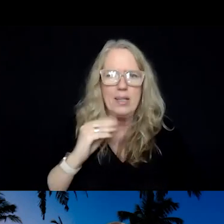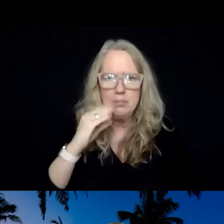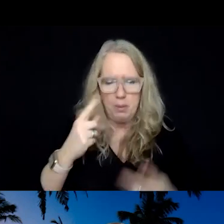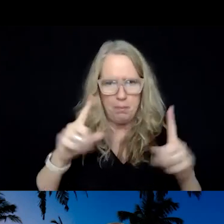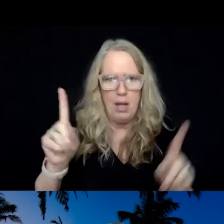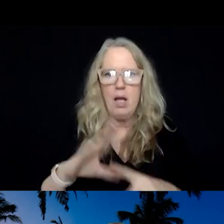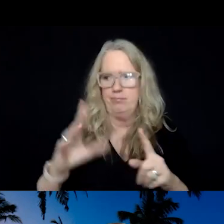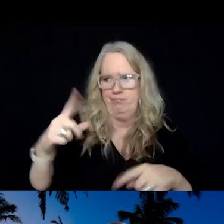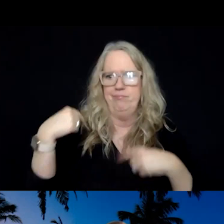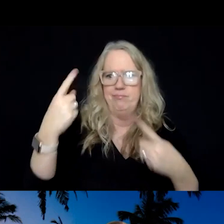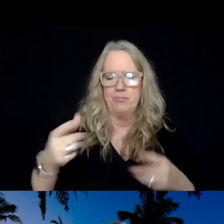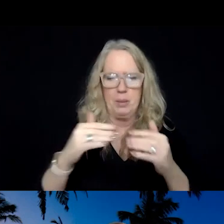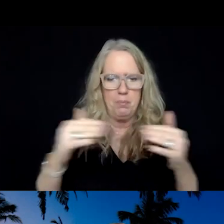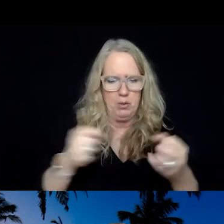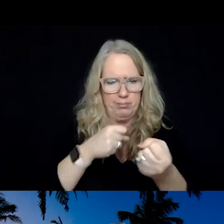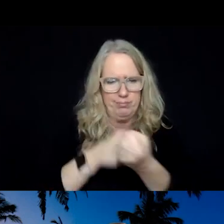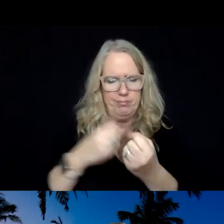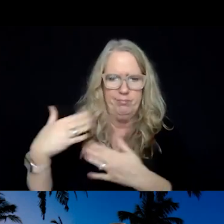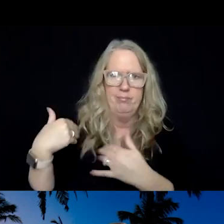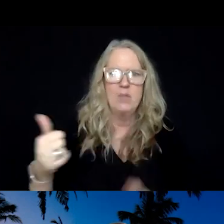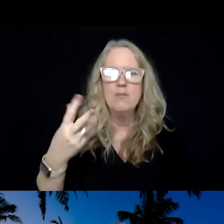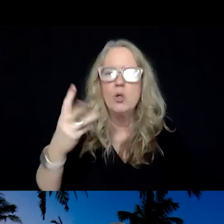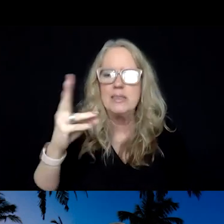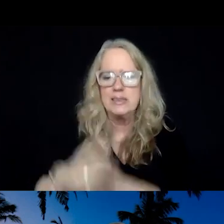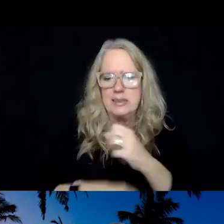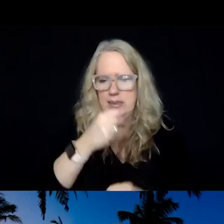SUPPORTER FOR 16 YEARS IN FLORIDA AND IT HAS BEEN